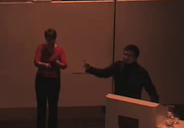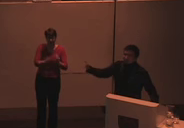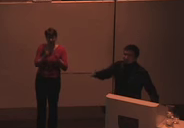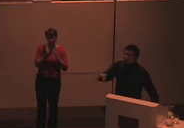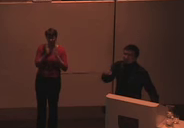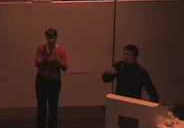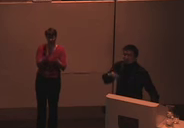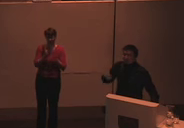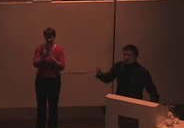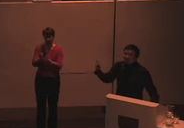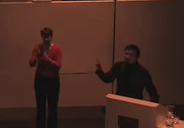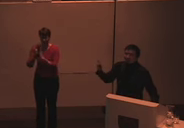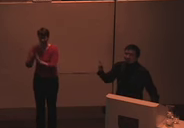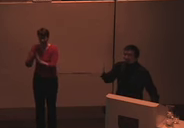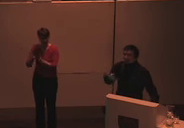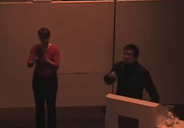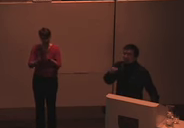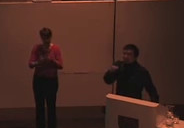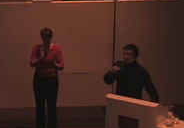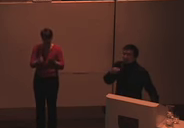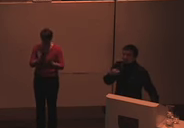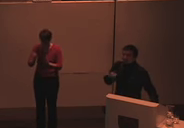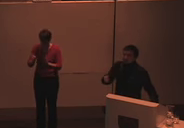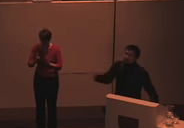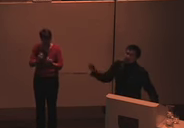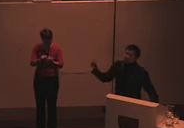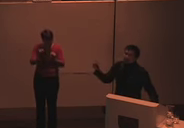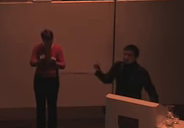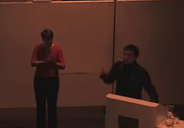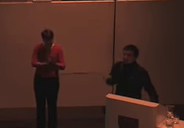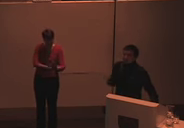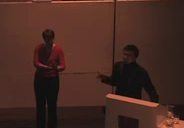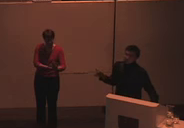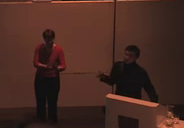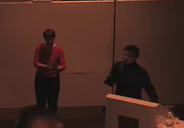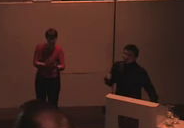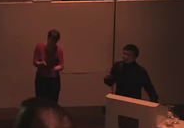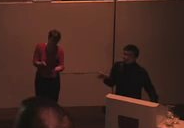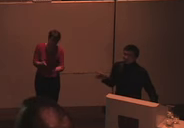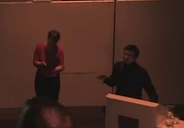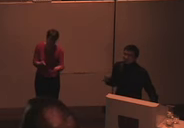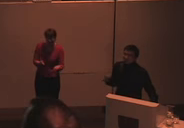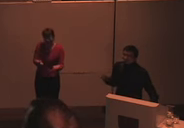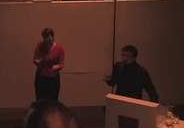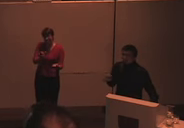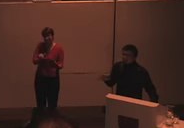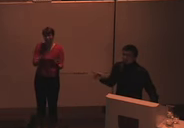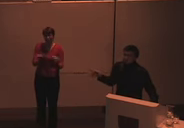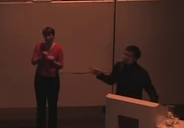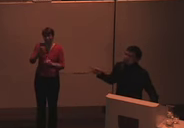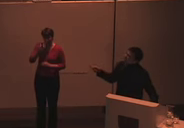So it is systematic, but it is not so nice place to strolling. It is boring.